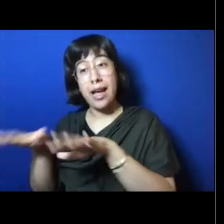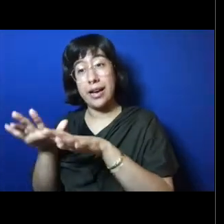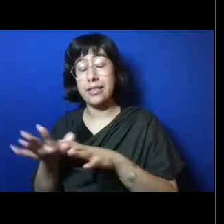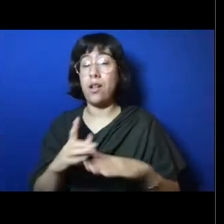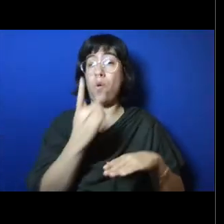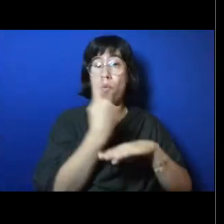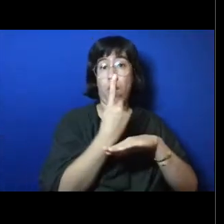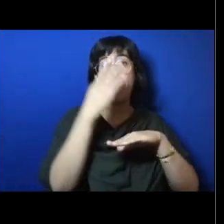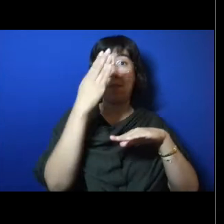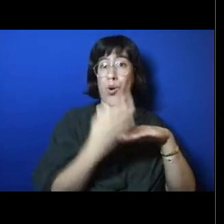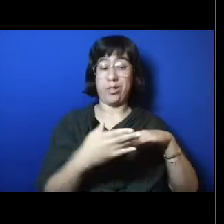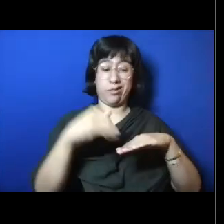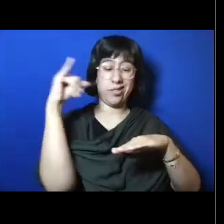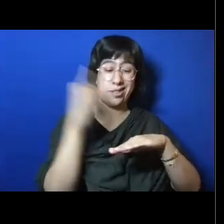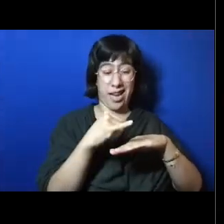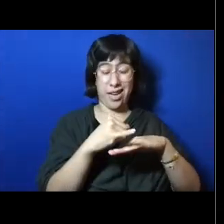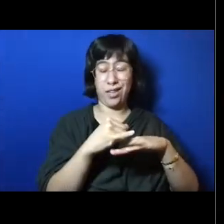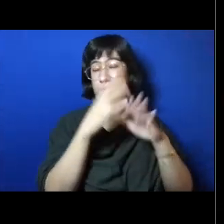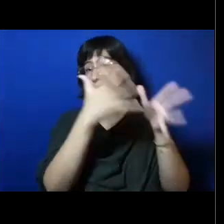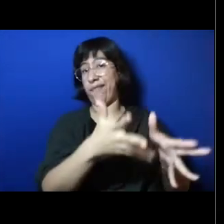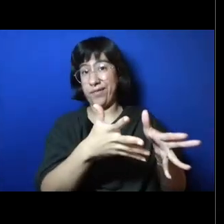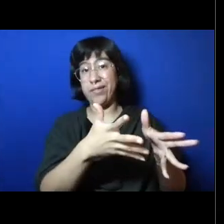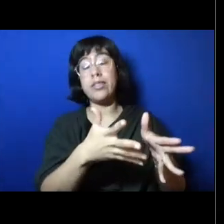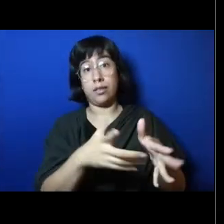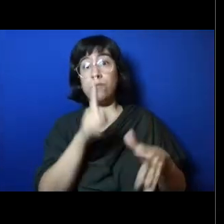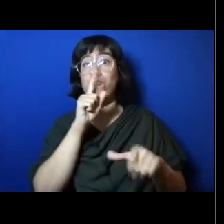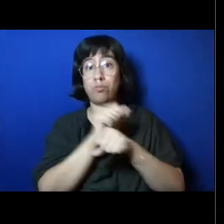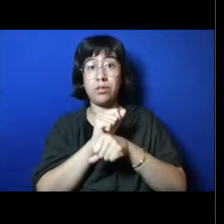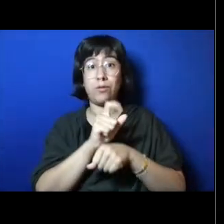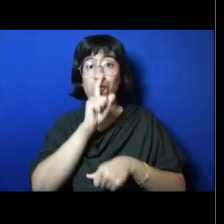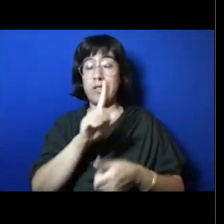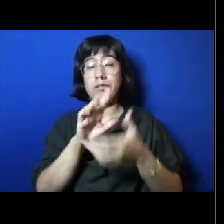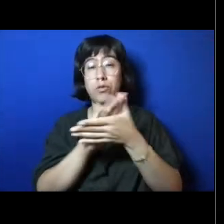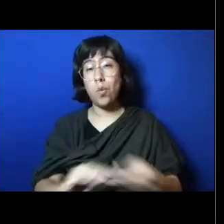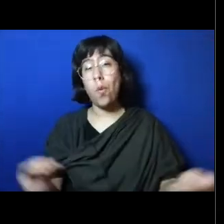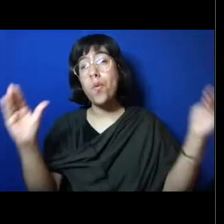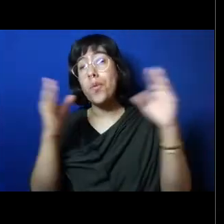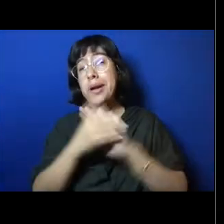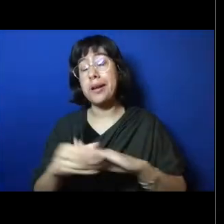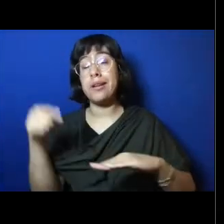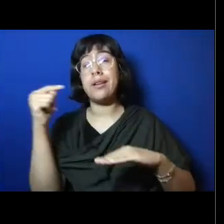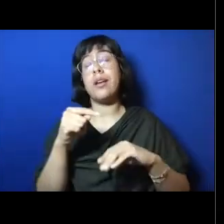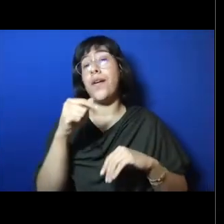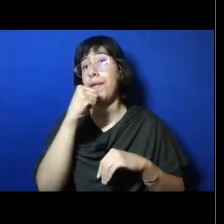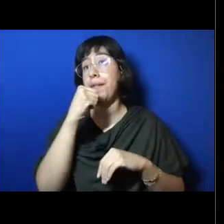And this girl who was probably somewhere around 16 years old when she was left there,